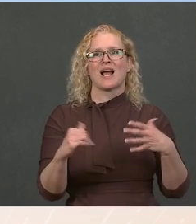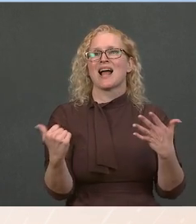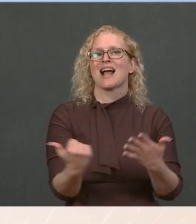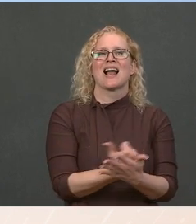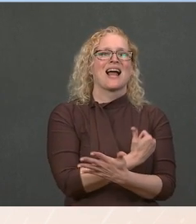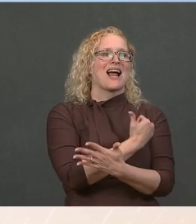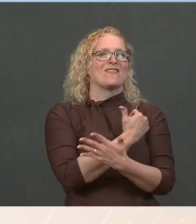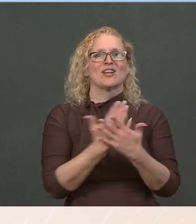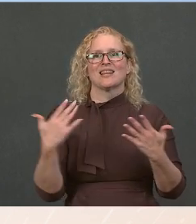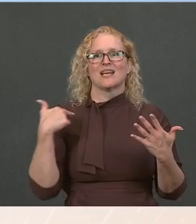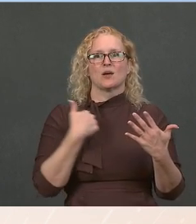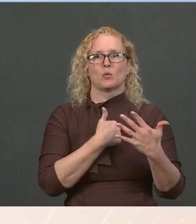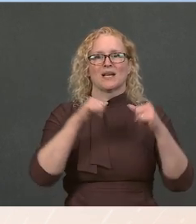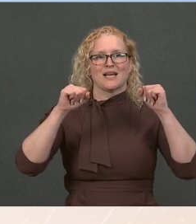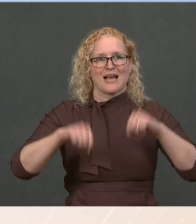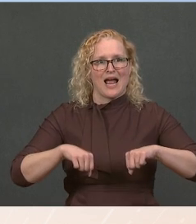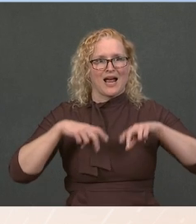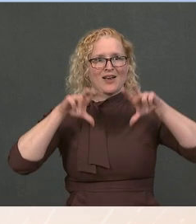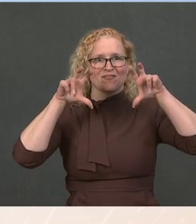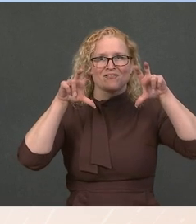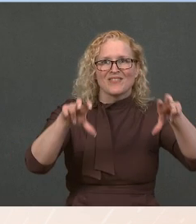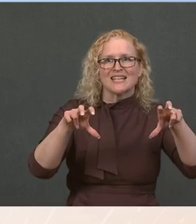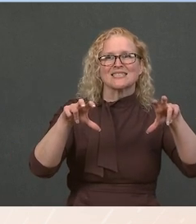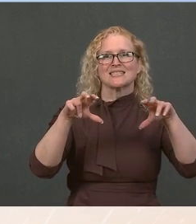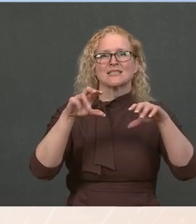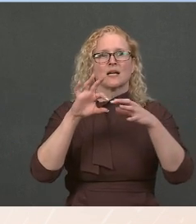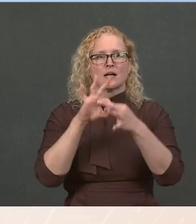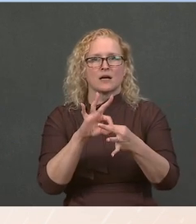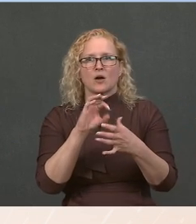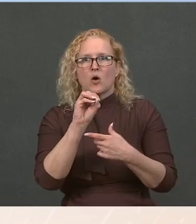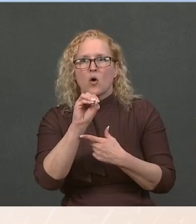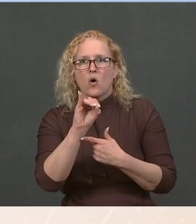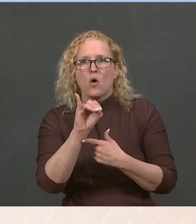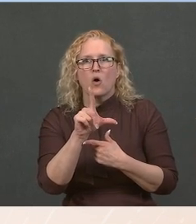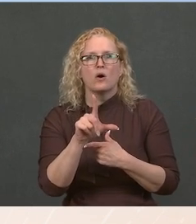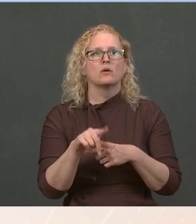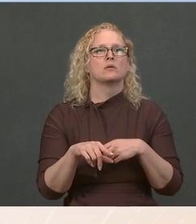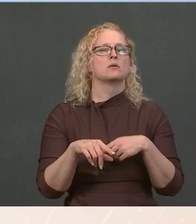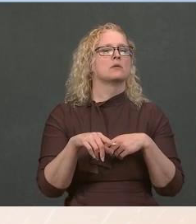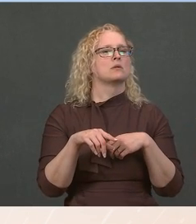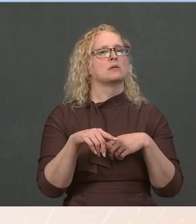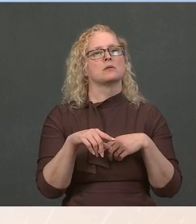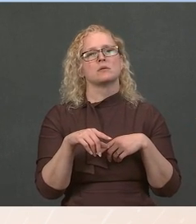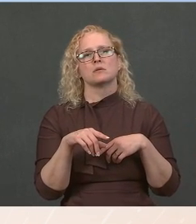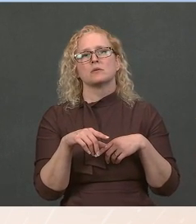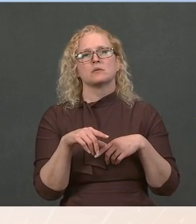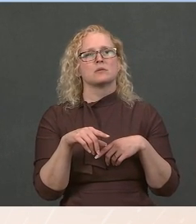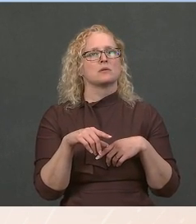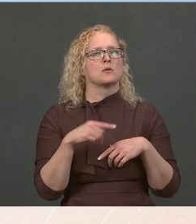on the oil process very, very closely every day. I just don't have additional actions on this. The Press: And then he met yesterday